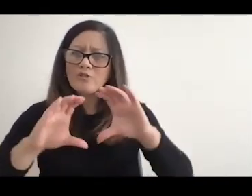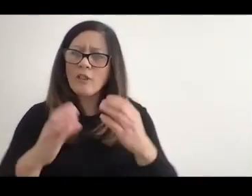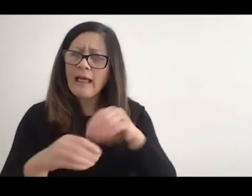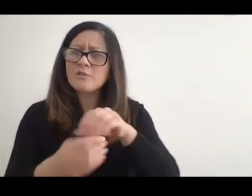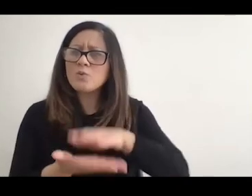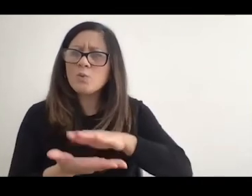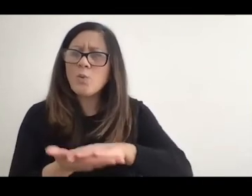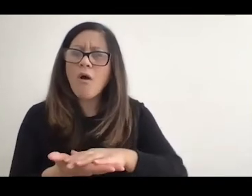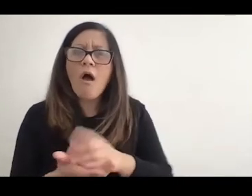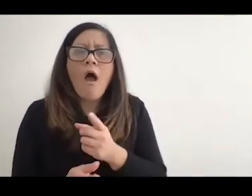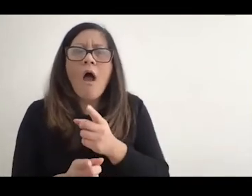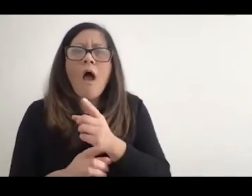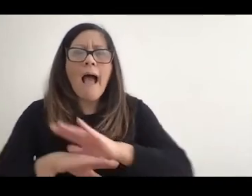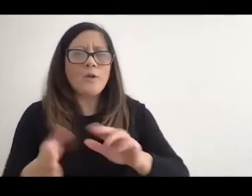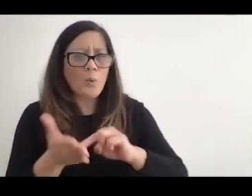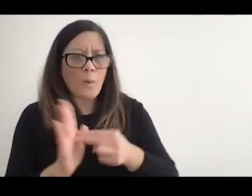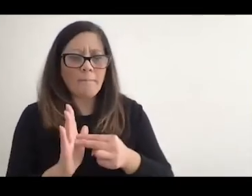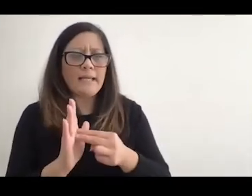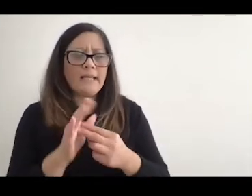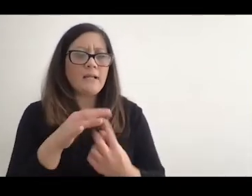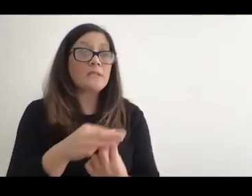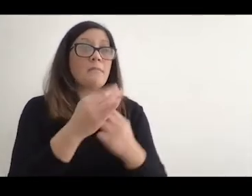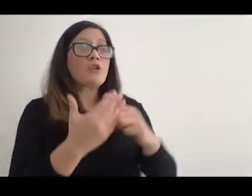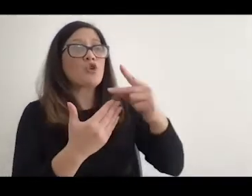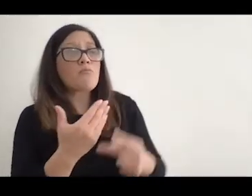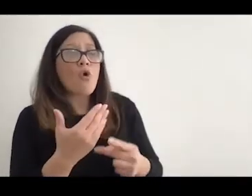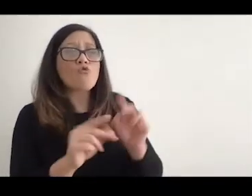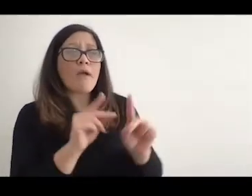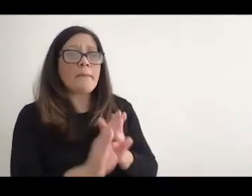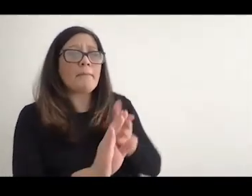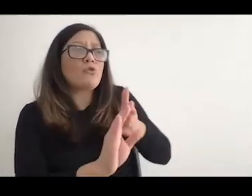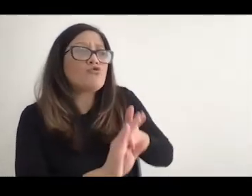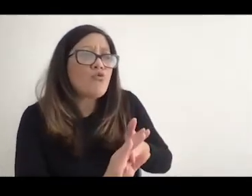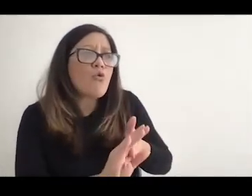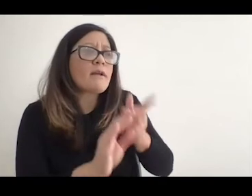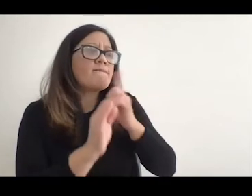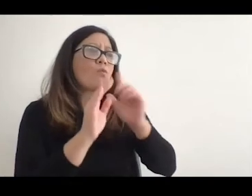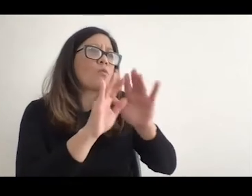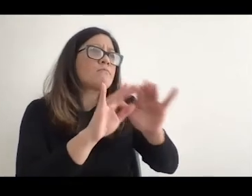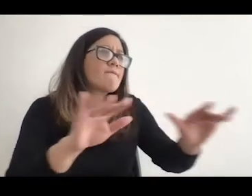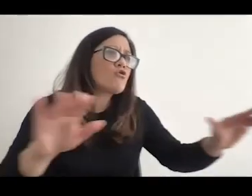And I don't mean a special, you know program that people did in order to have diversity.